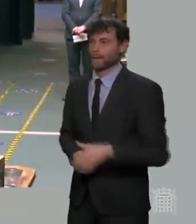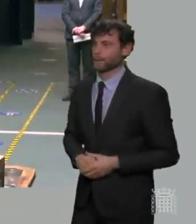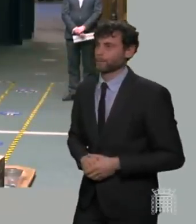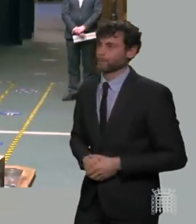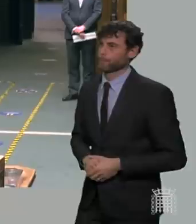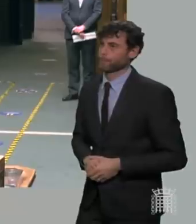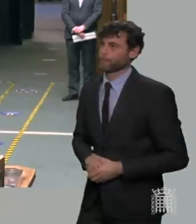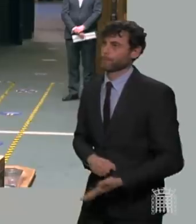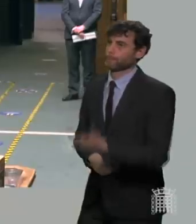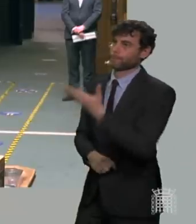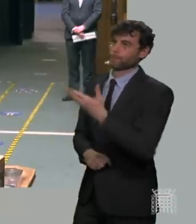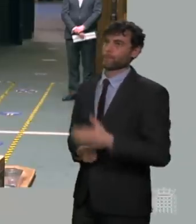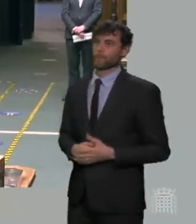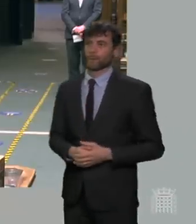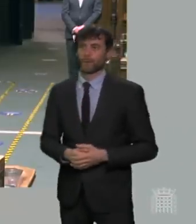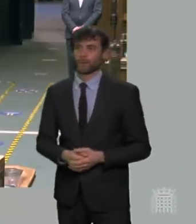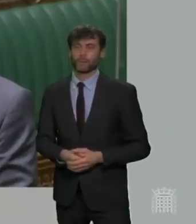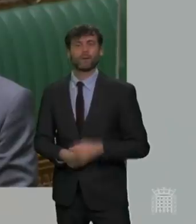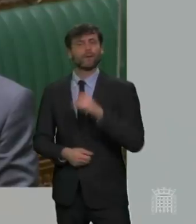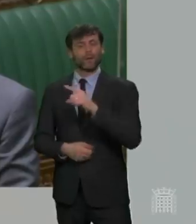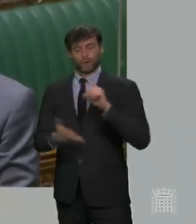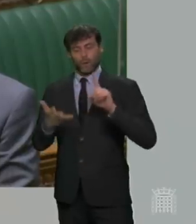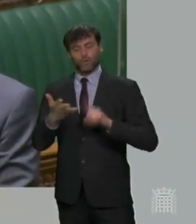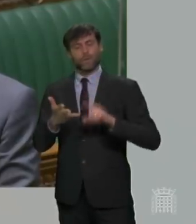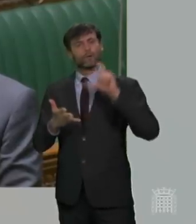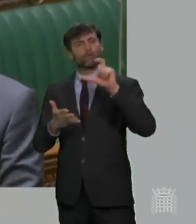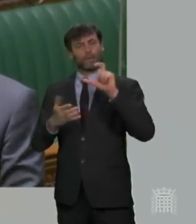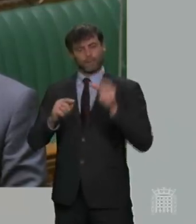In extending the £20 uplift to universal credit, which we welcomed at the beginning of the